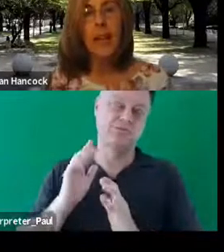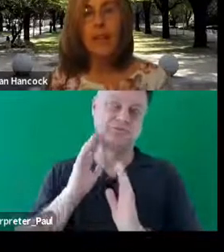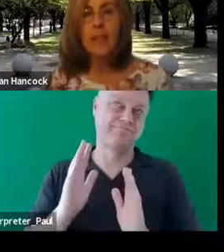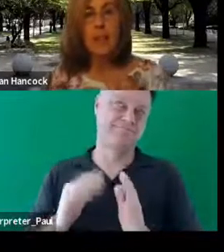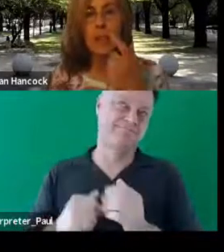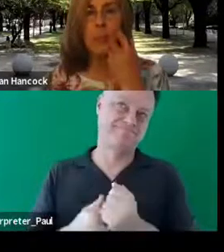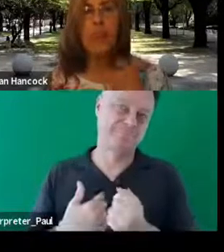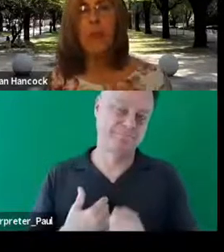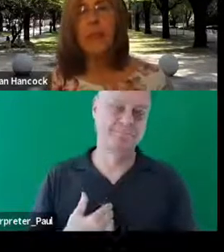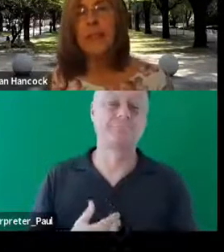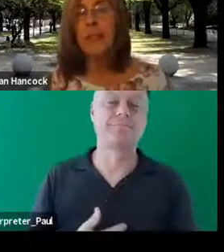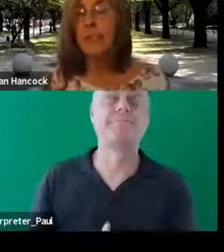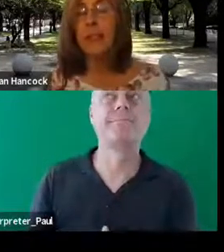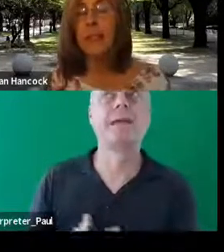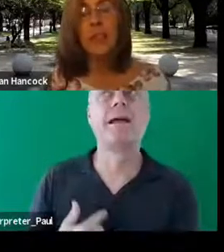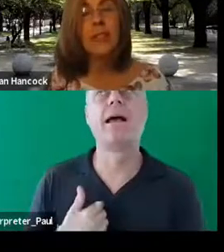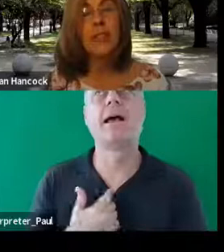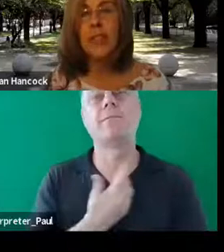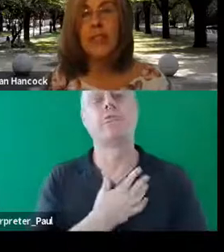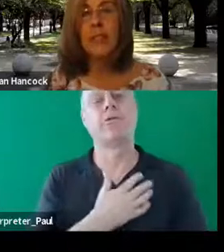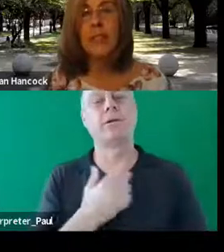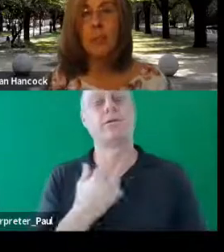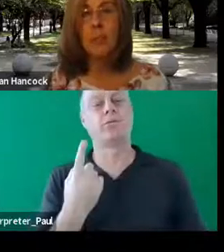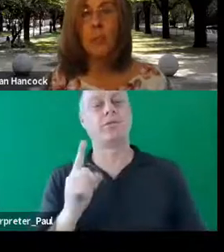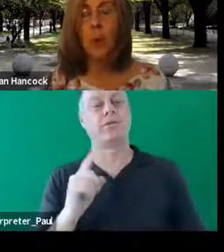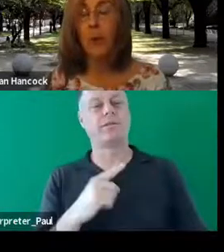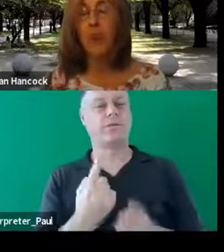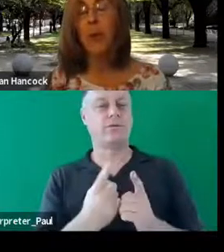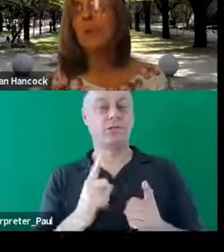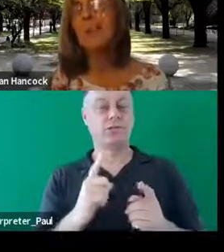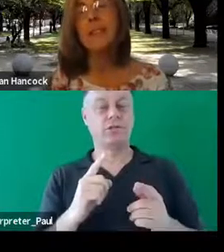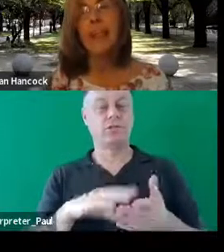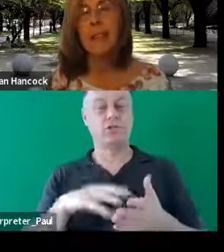I guess what we’re really proud of is we’ve had students just exit the program early. Saying that,